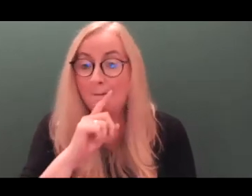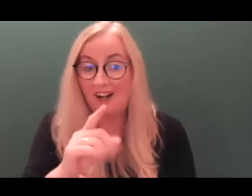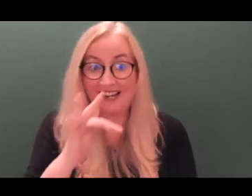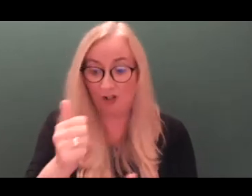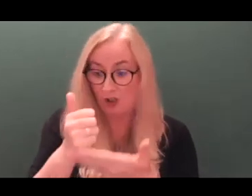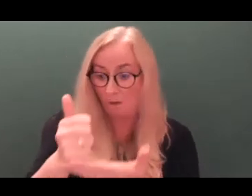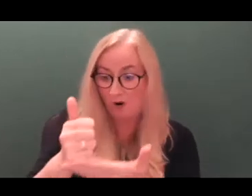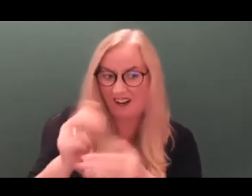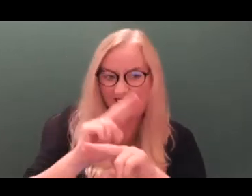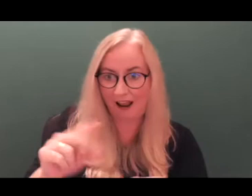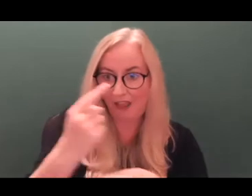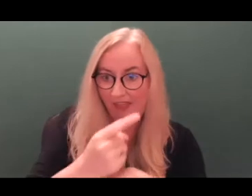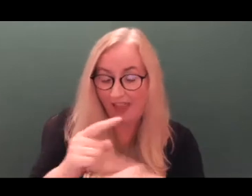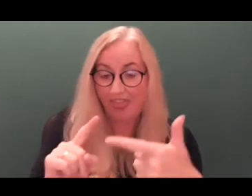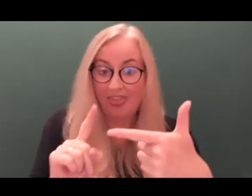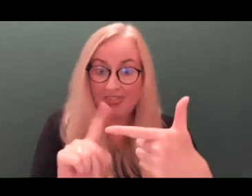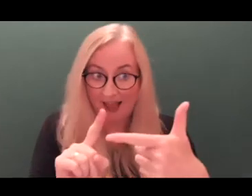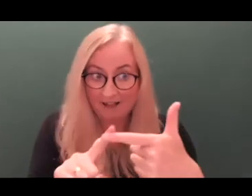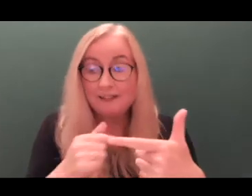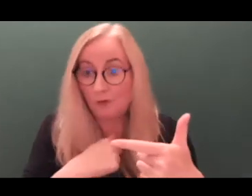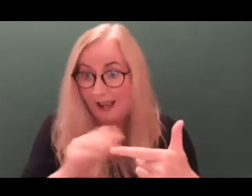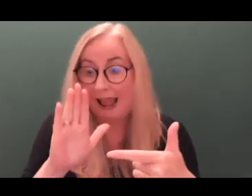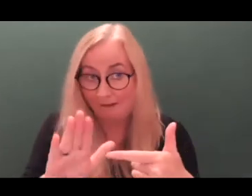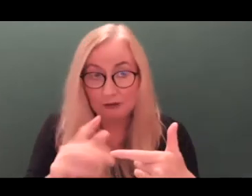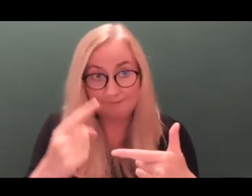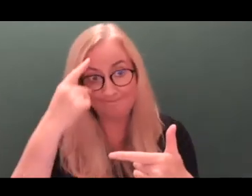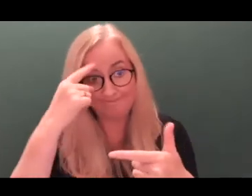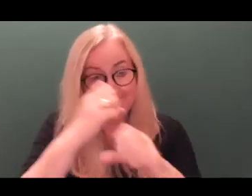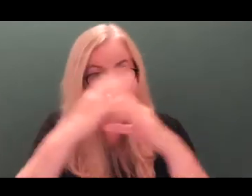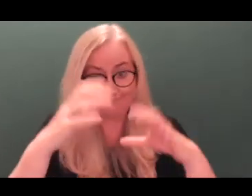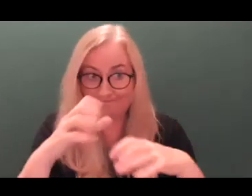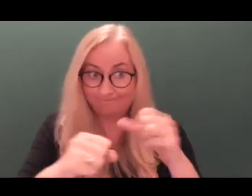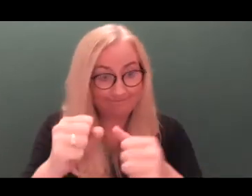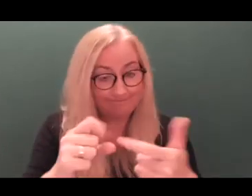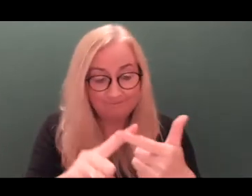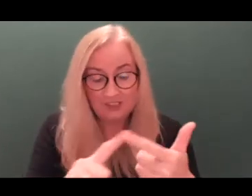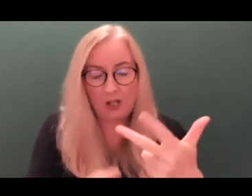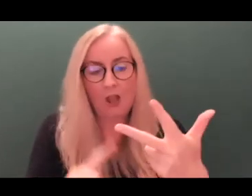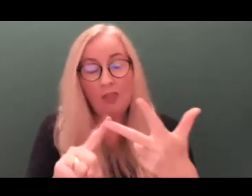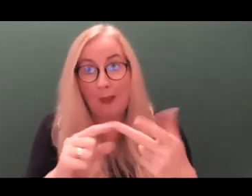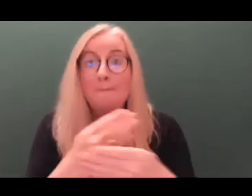that's something we really have to grapple with. The third really big issue is the presumption of